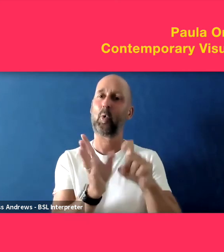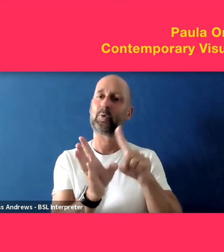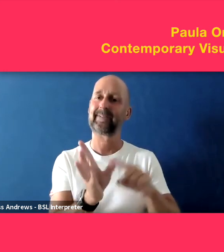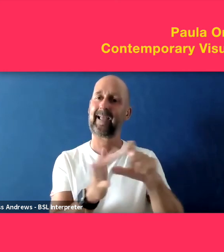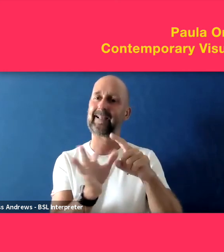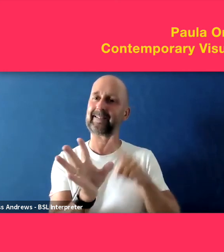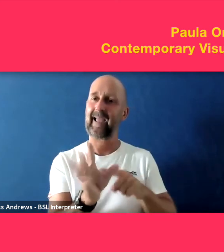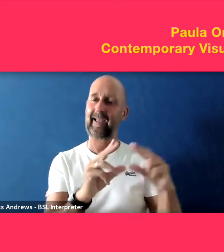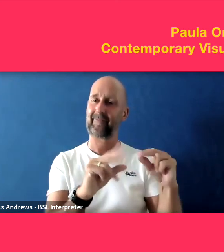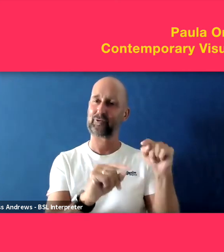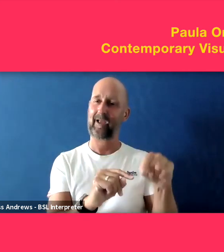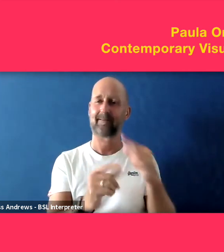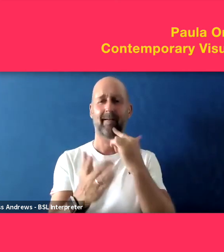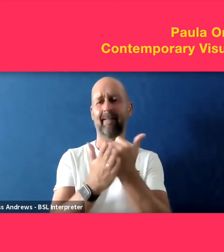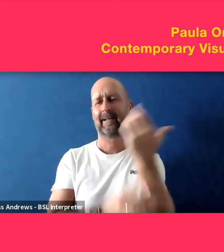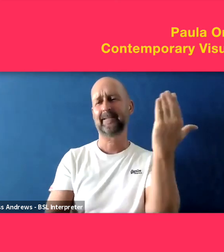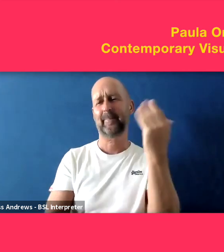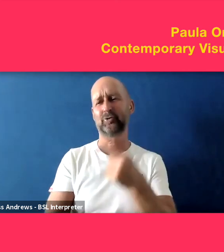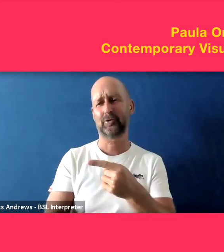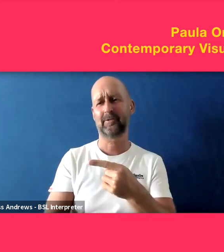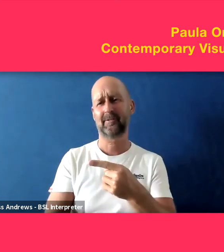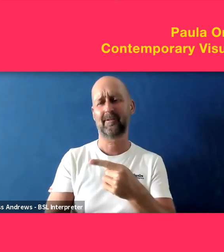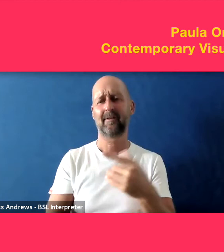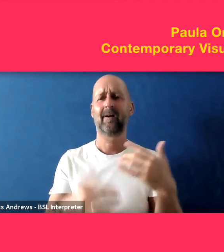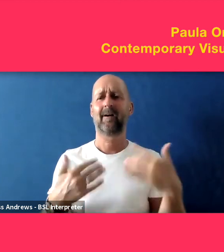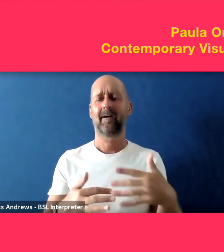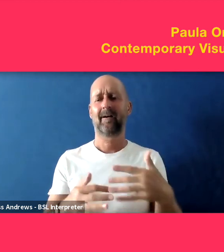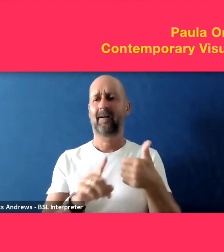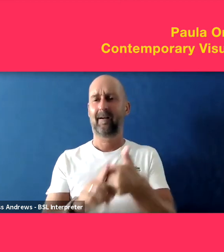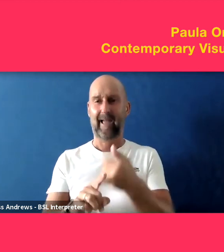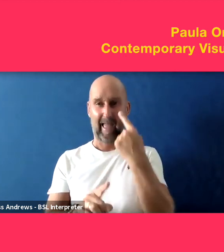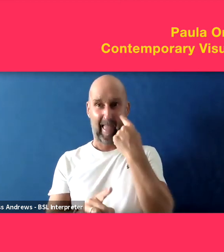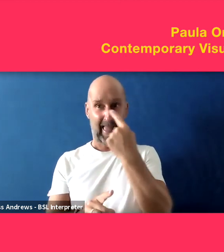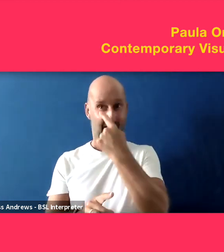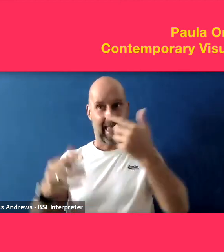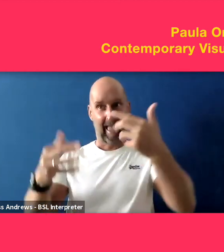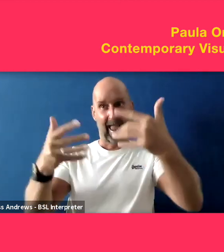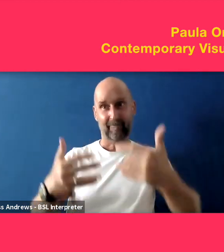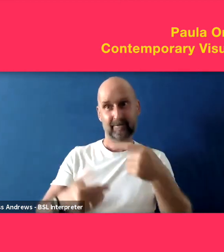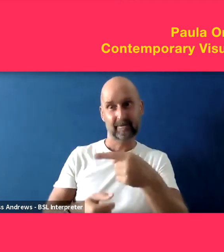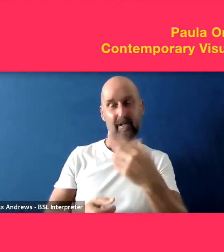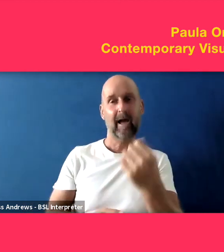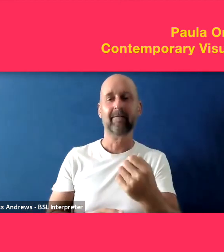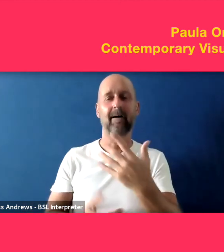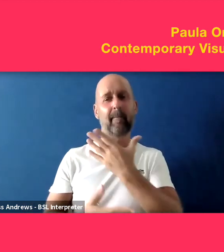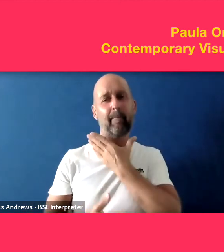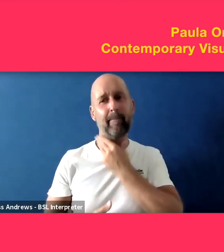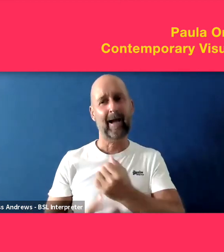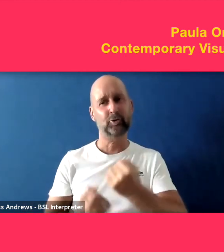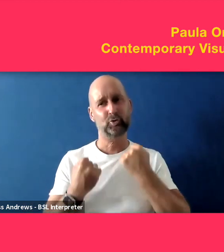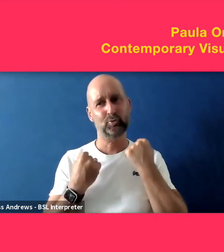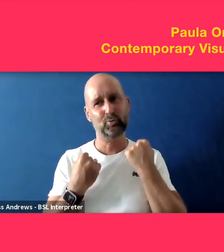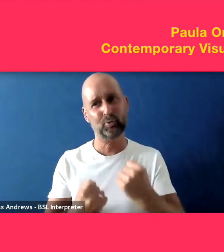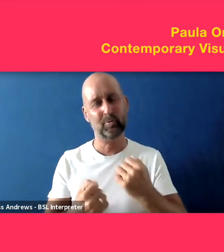'brilliant speeches' and really backed up with evidence. Really passionate views.